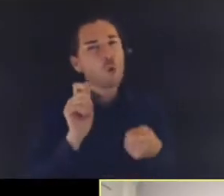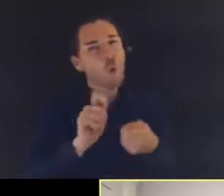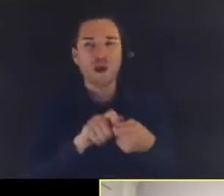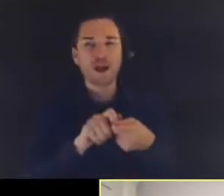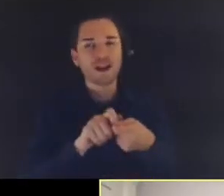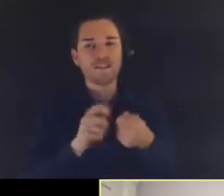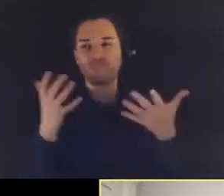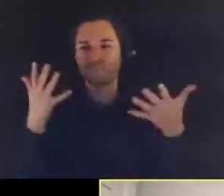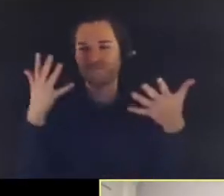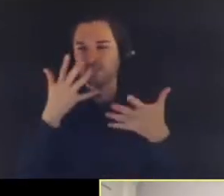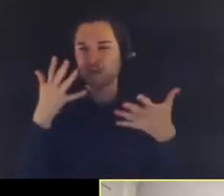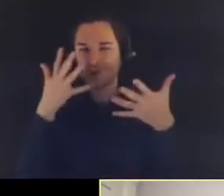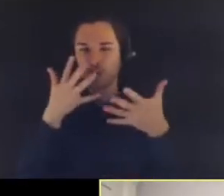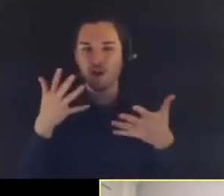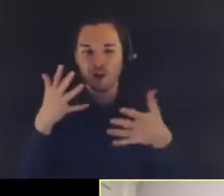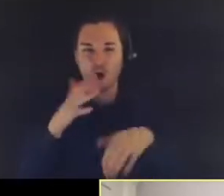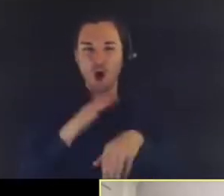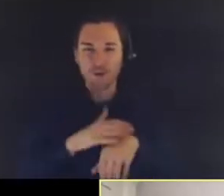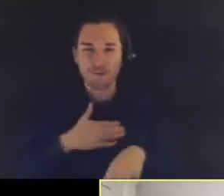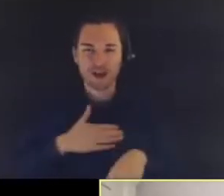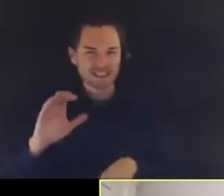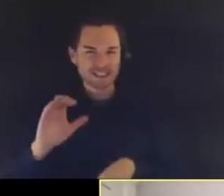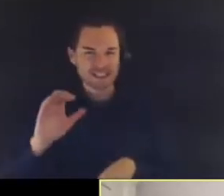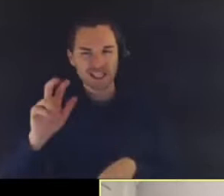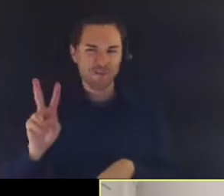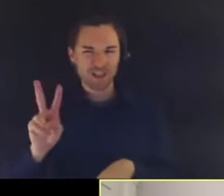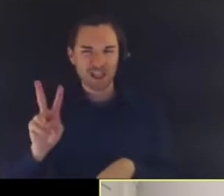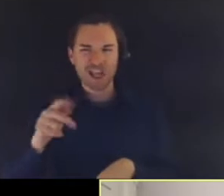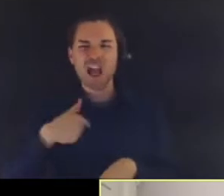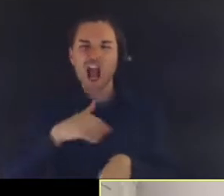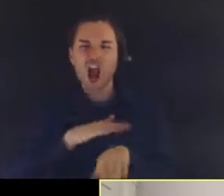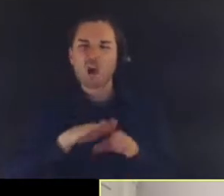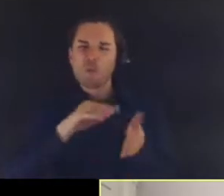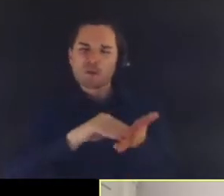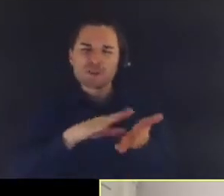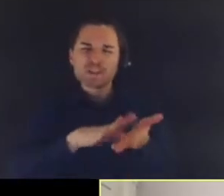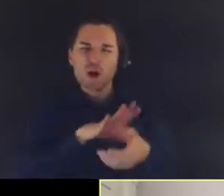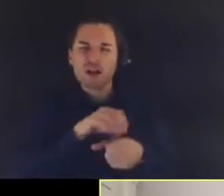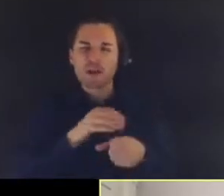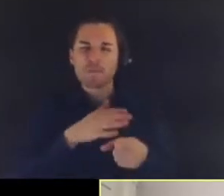something I put into my cover letters unless it is an accessibility type job where it is